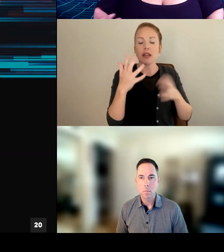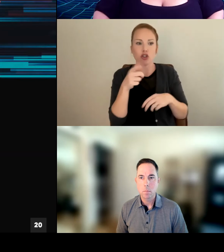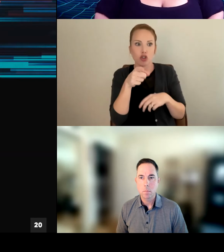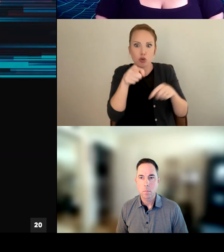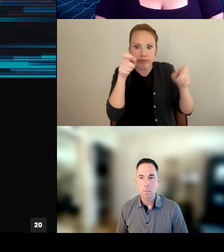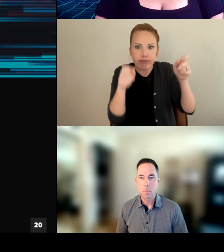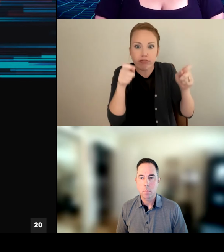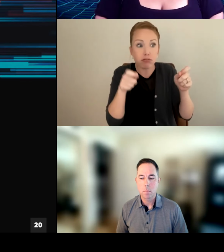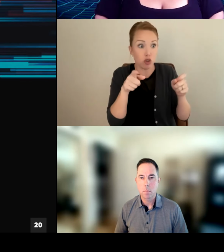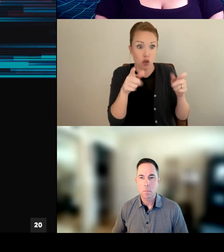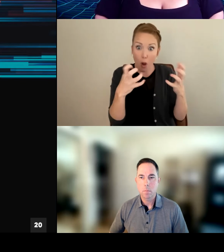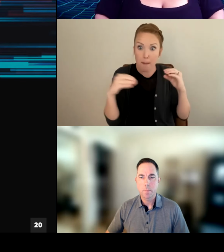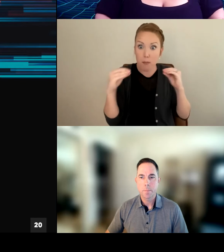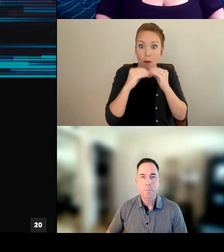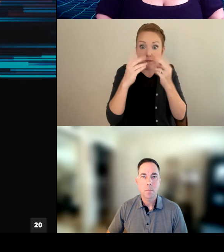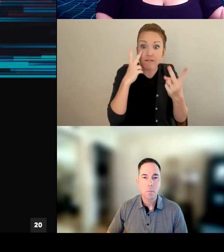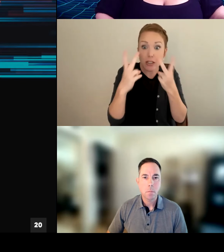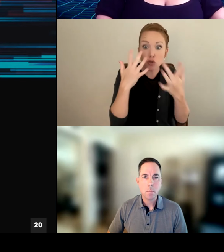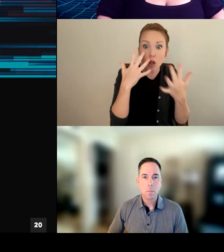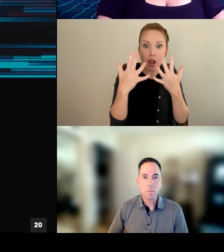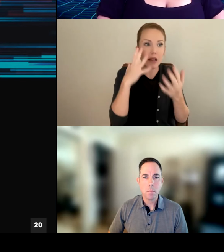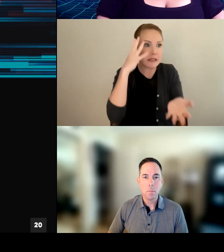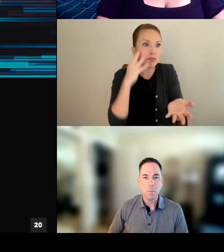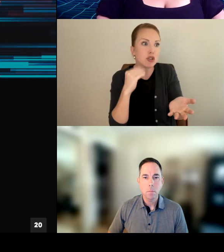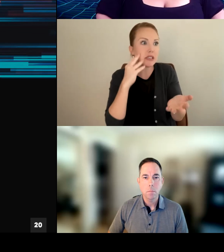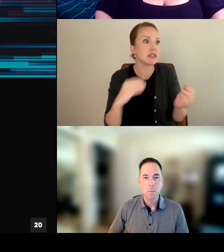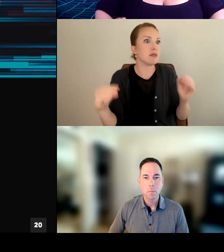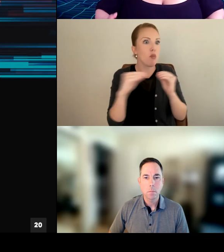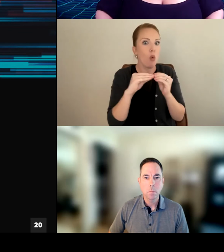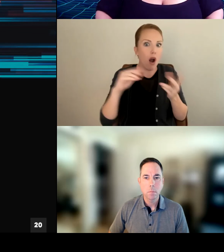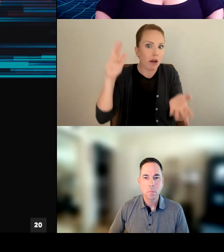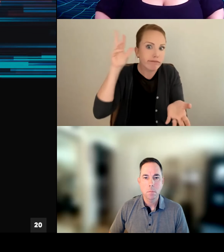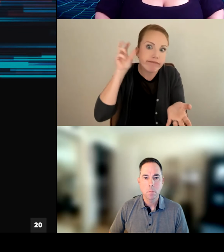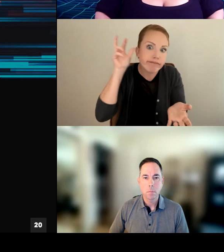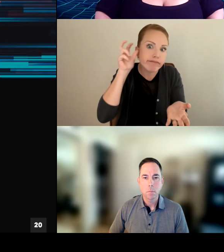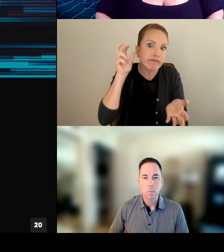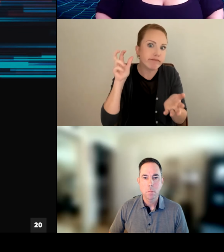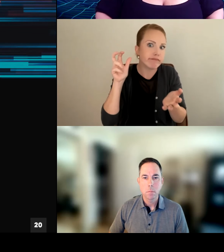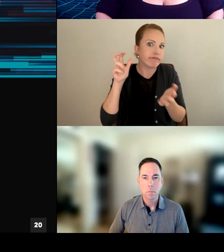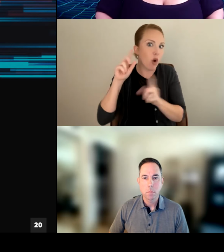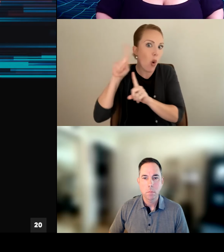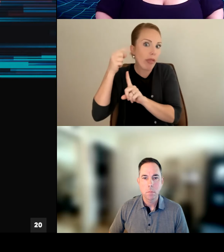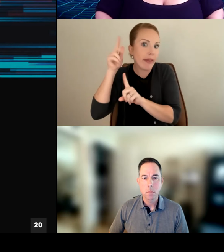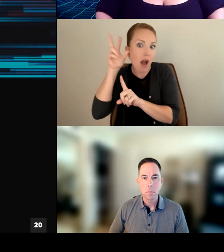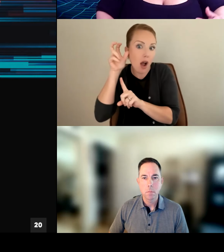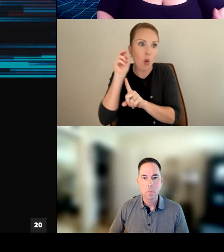want a more visual experience, do you want a more auditory experience? Allowing that, people kind of